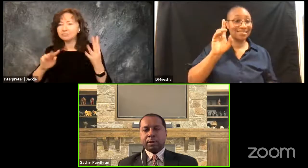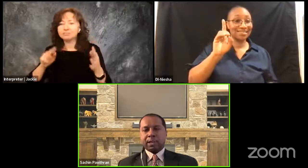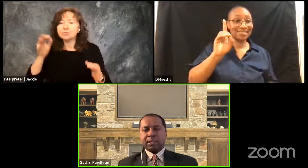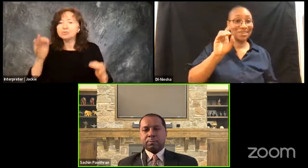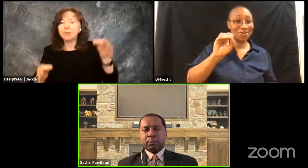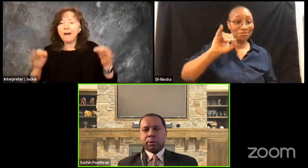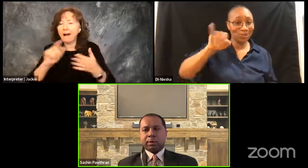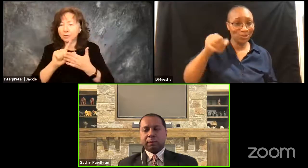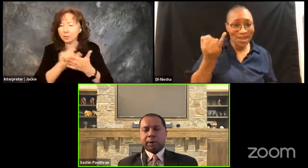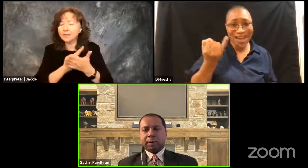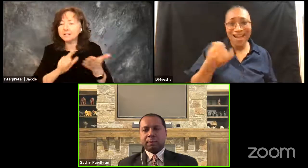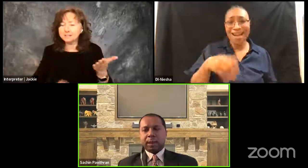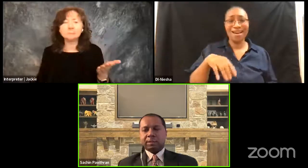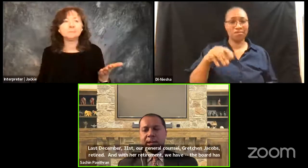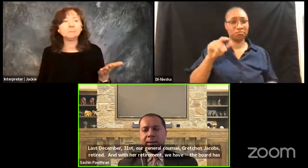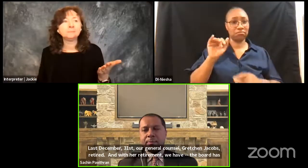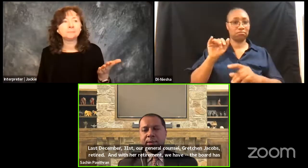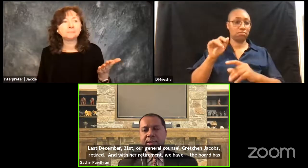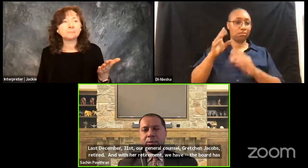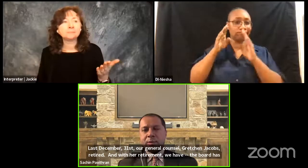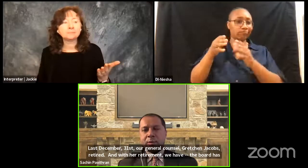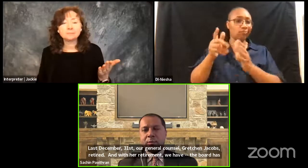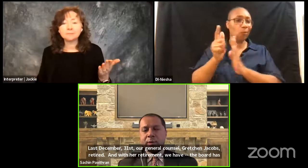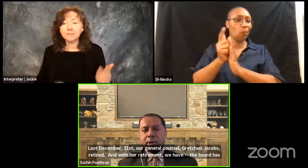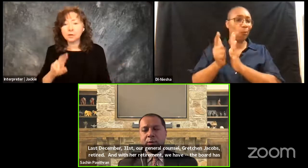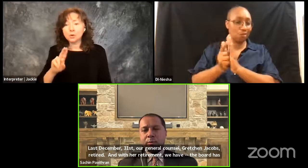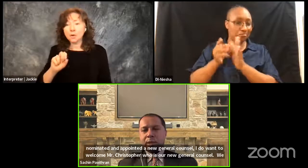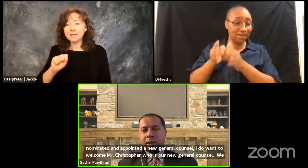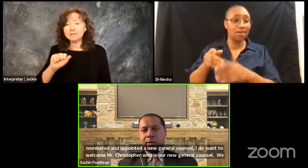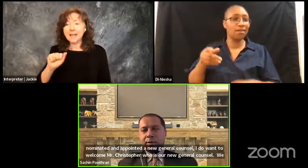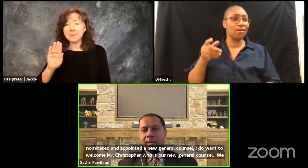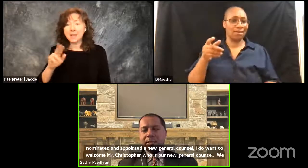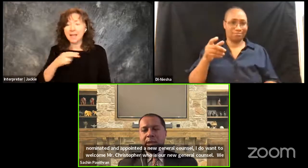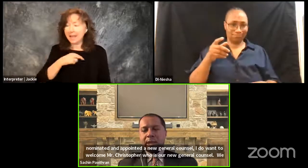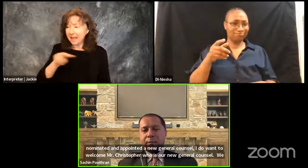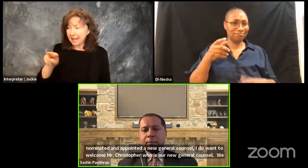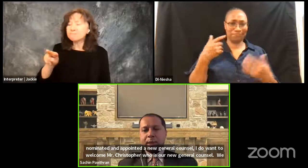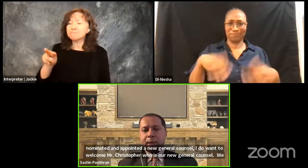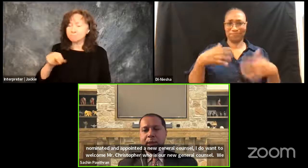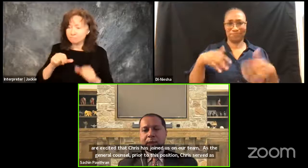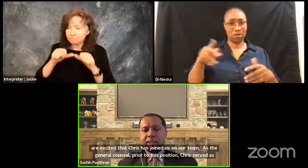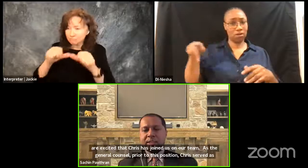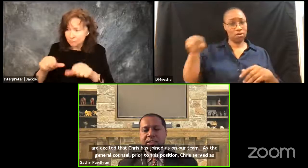Everyone on the Access Board is very excited and pleased to work with Chris and at this